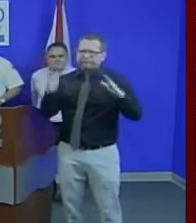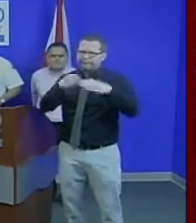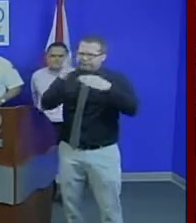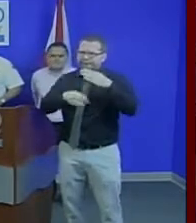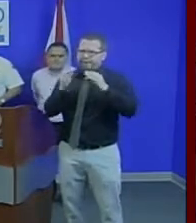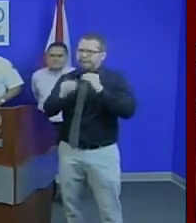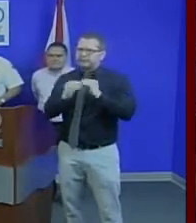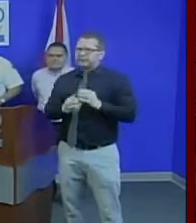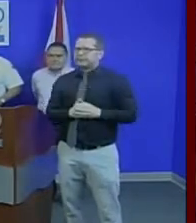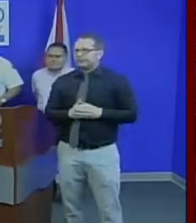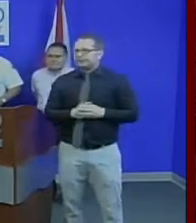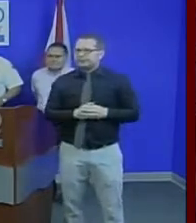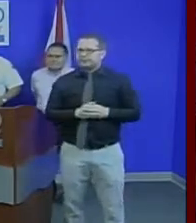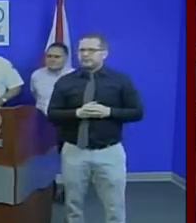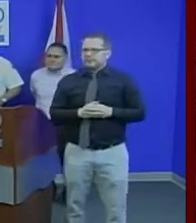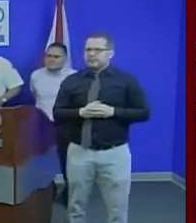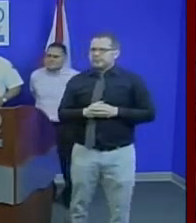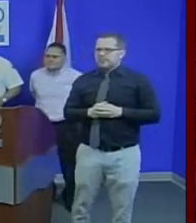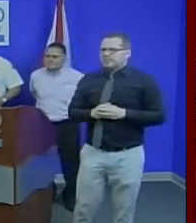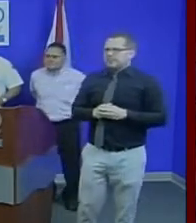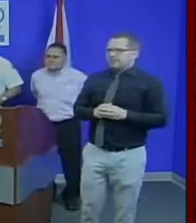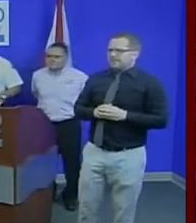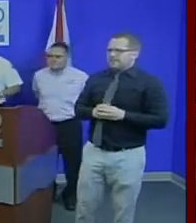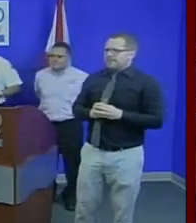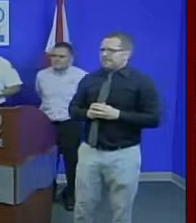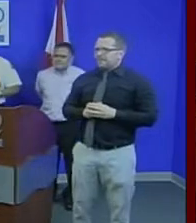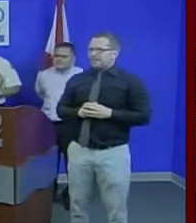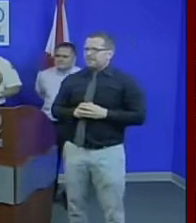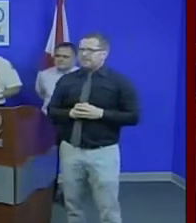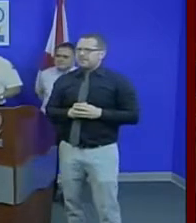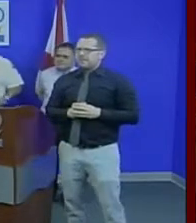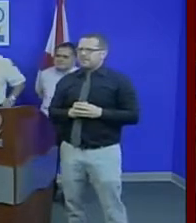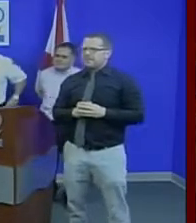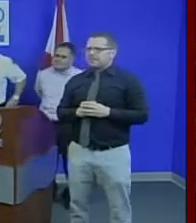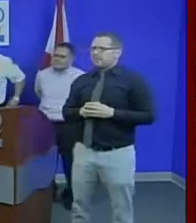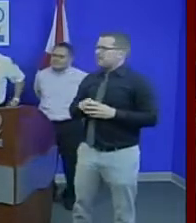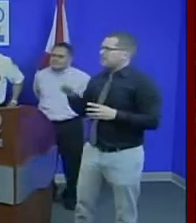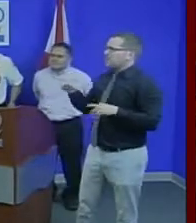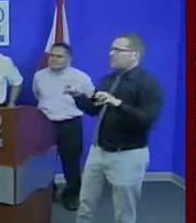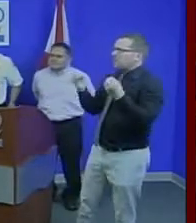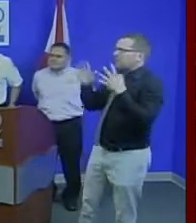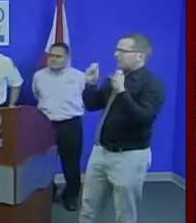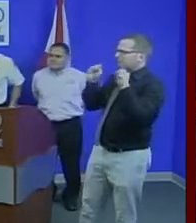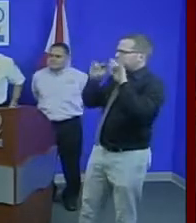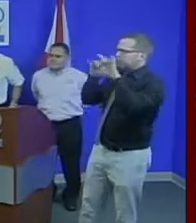WORKERS TO BE ABLE TO COMBAT AND FIX ANY PROBLEMS THAT MAY OCCUR. WHAT'S THE SHELTER POPULATION